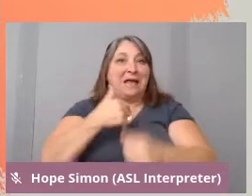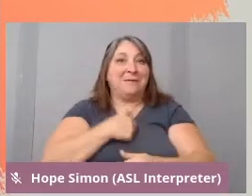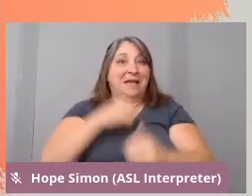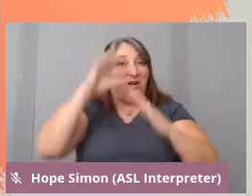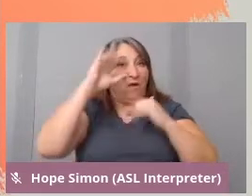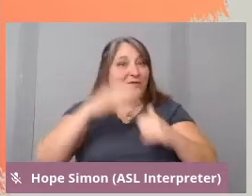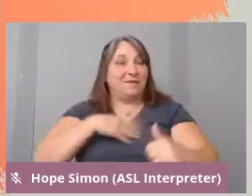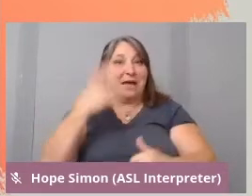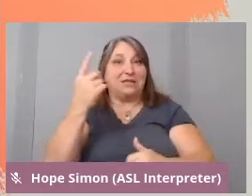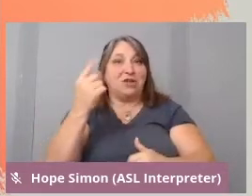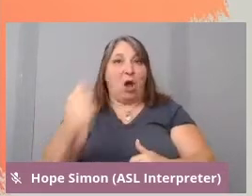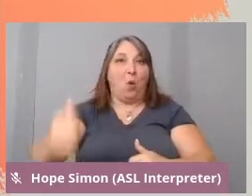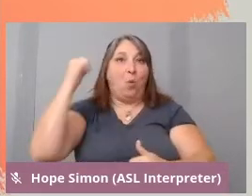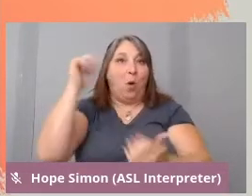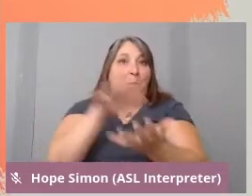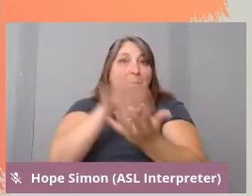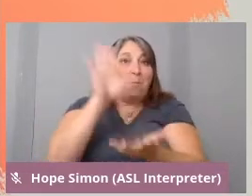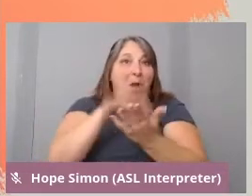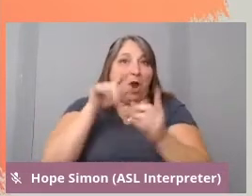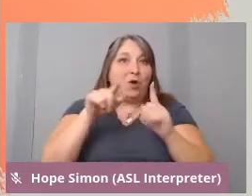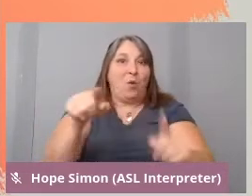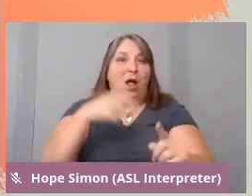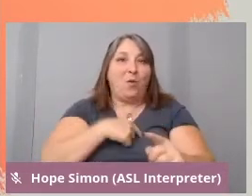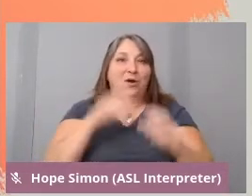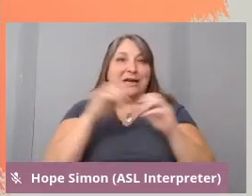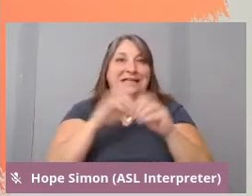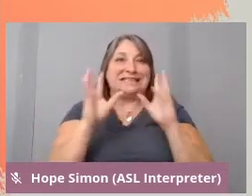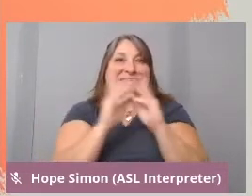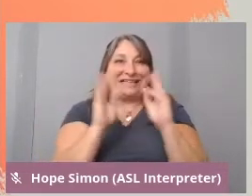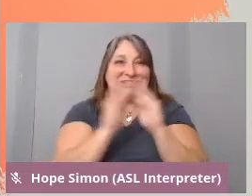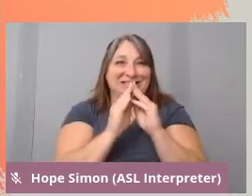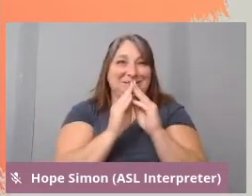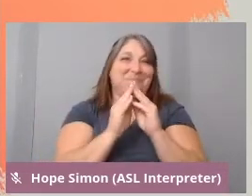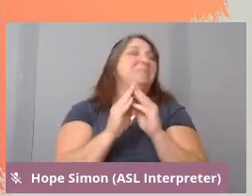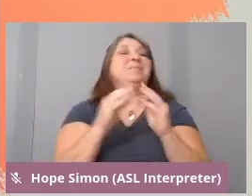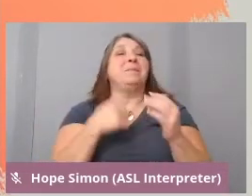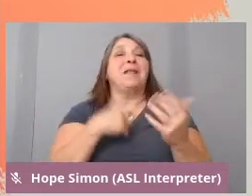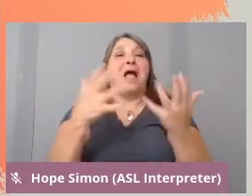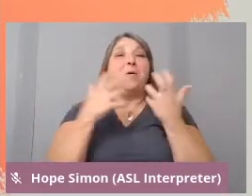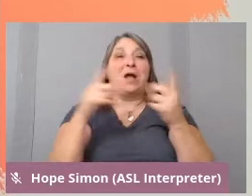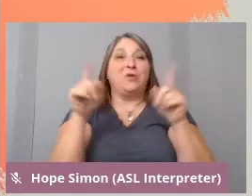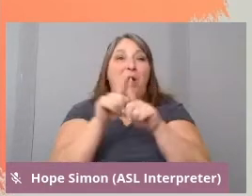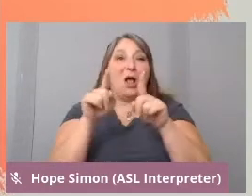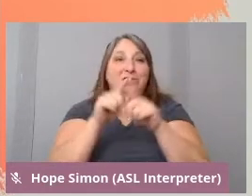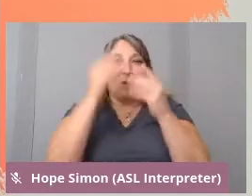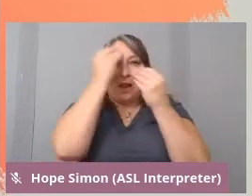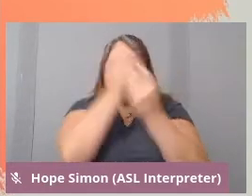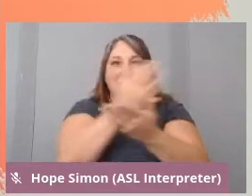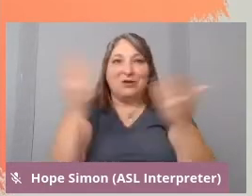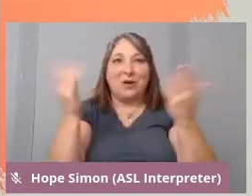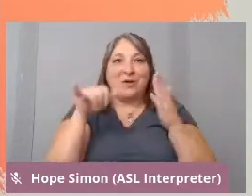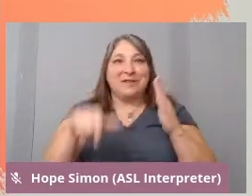And hopefully my dog will not bark during our session. I wanted to also let you know that this session is being recorded